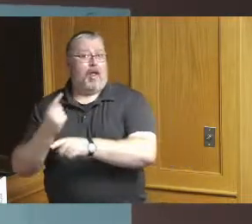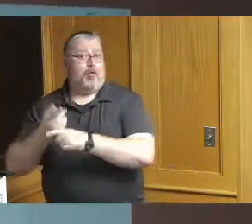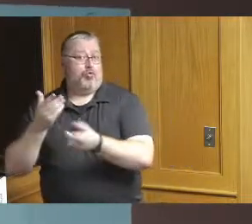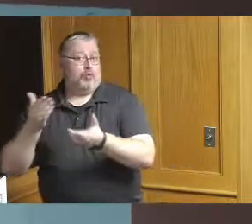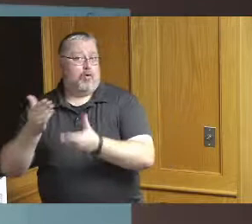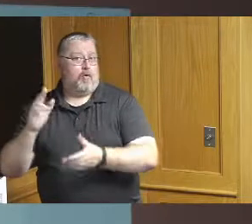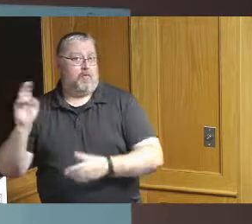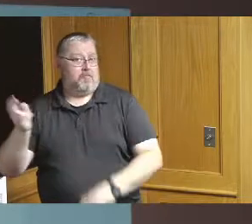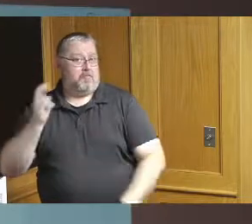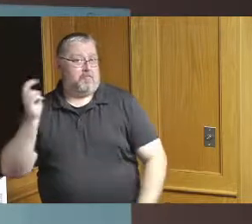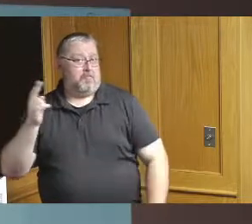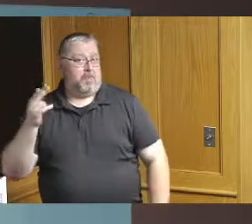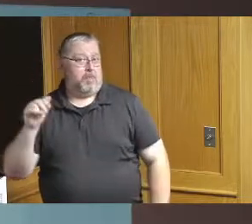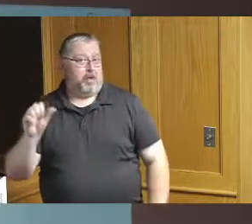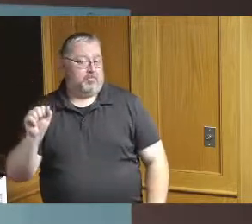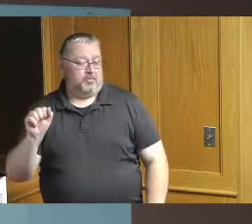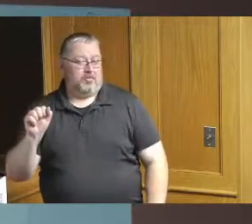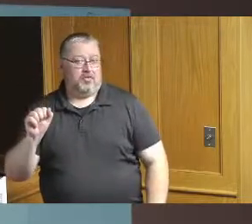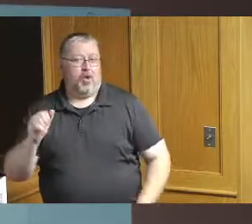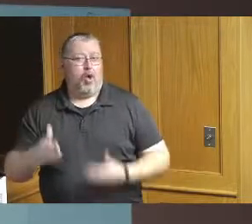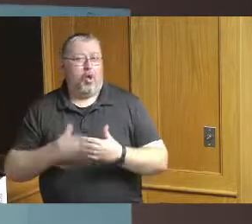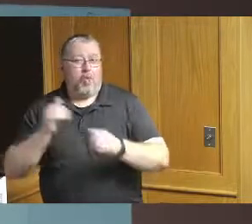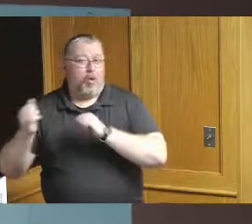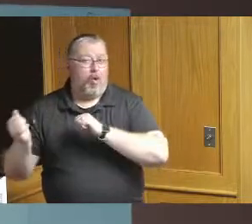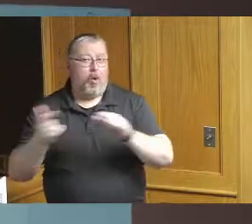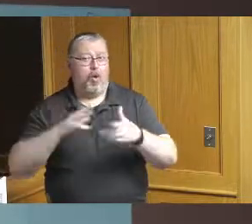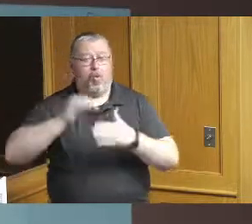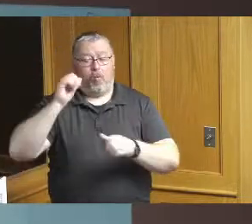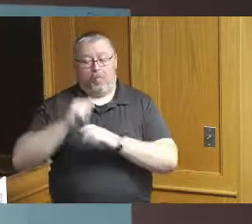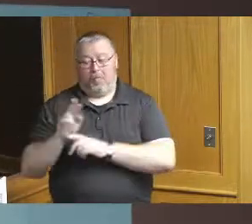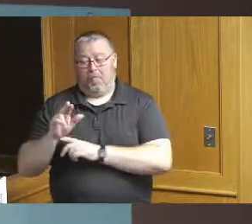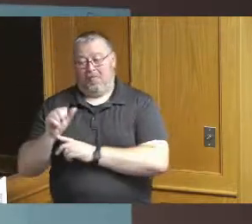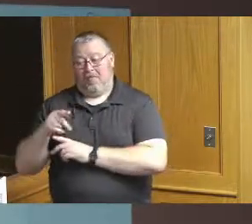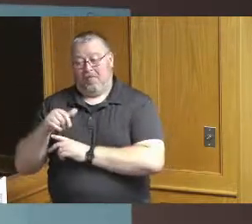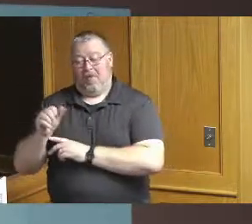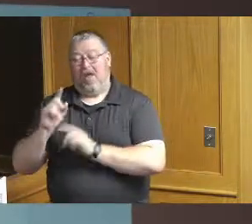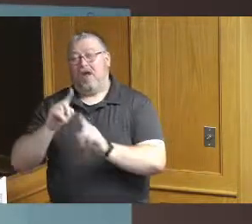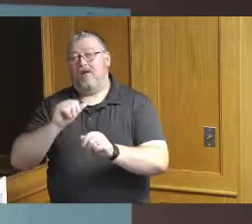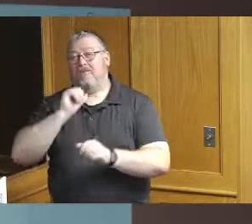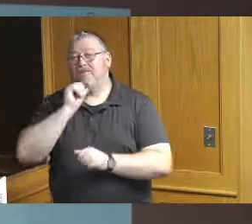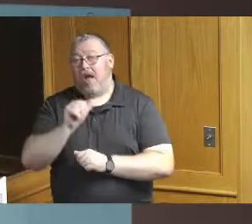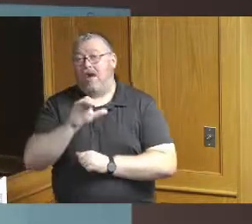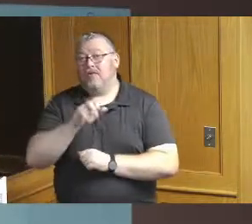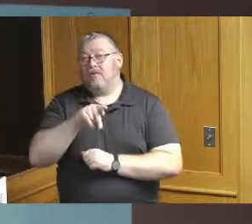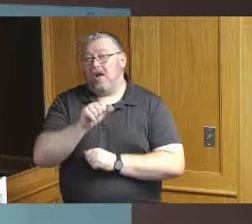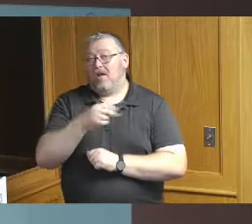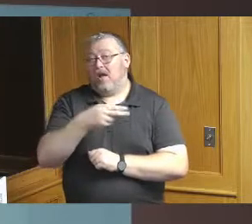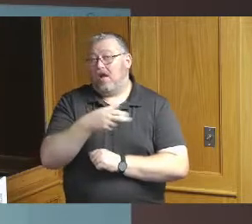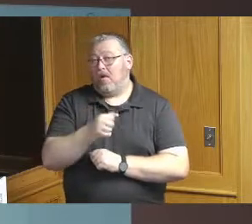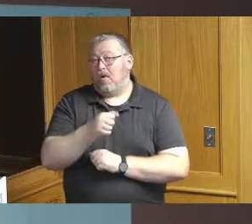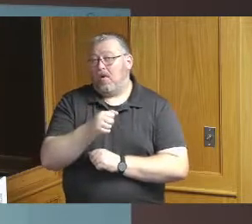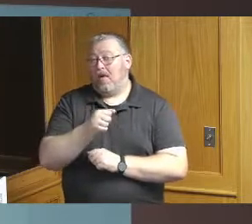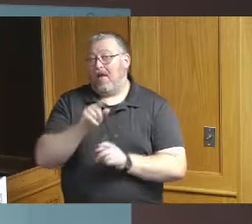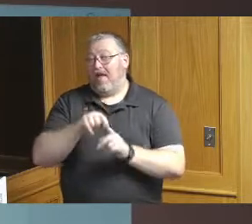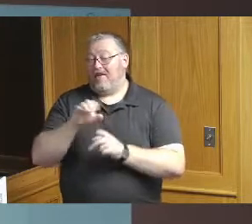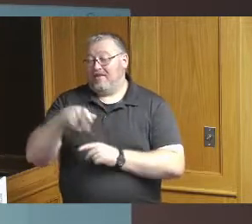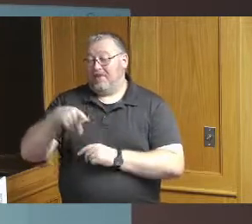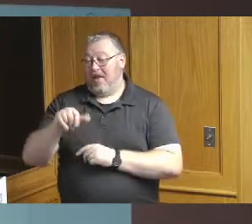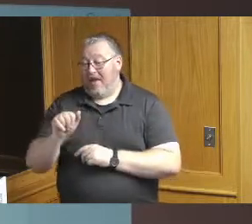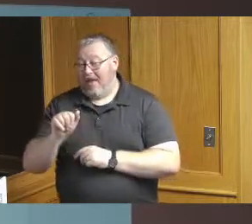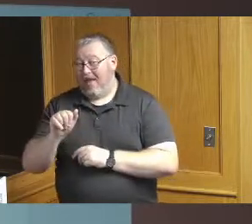buses nearly all the students with buff passes attending non-cps high schools scpa and oiler in